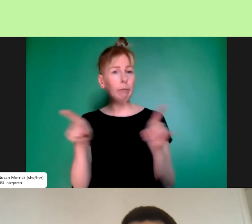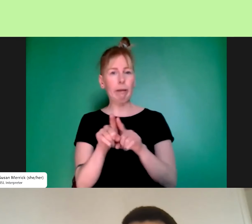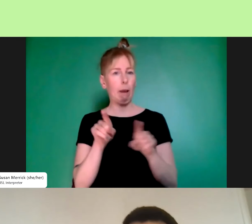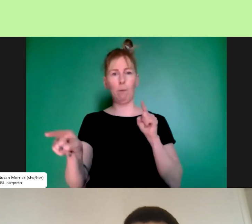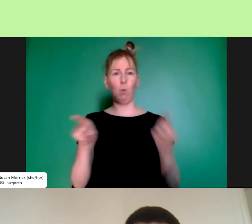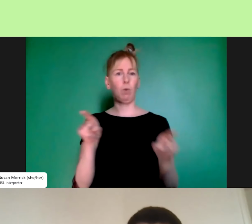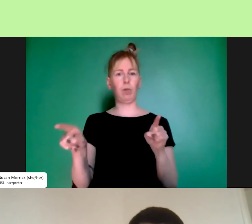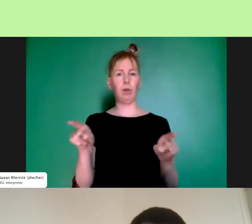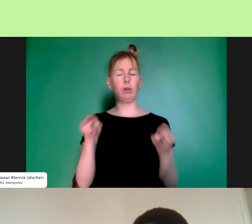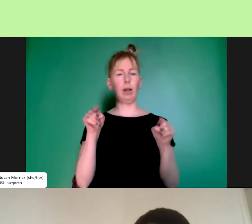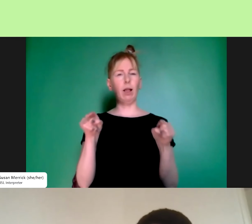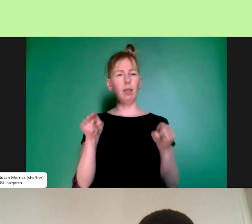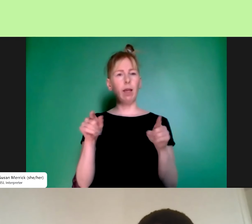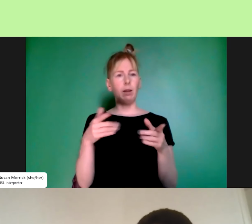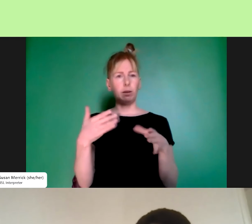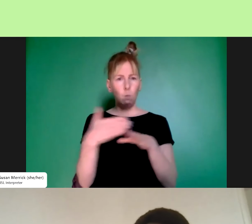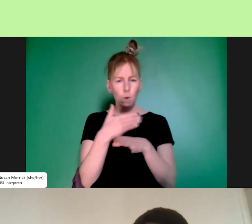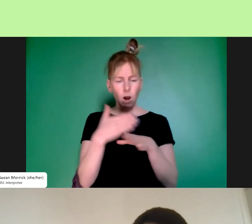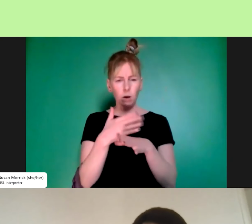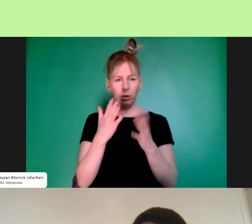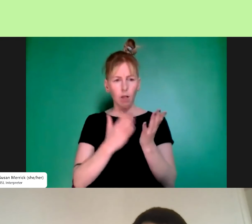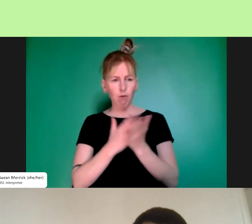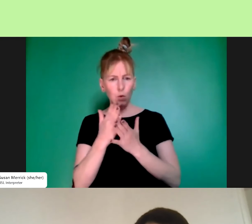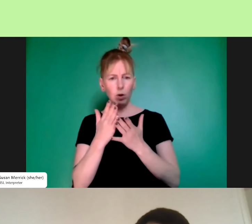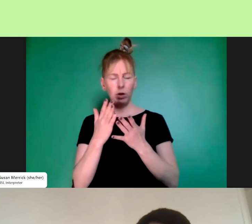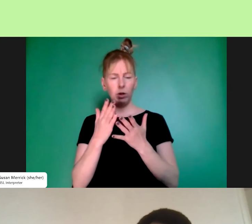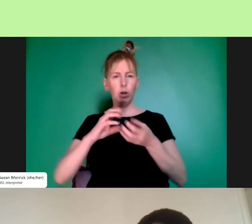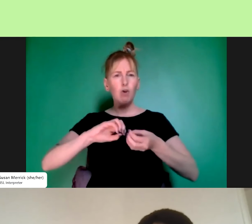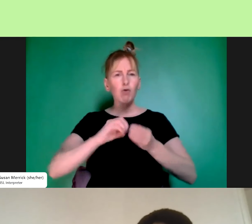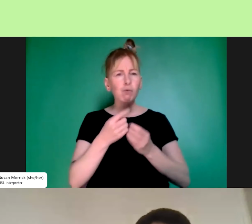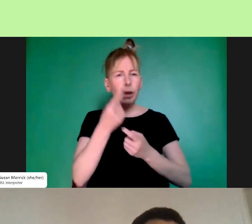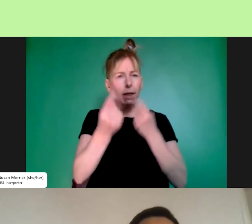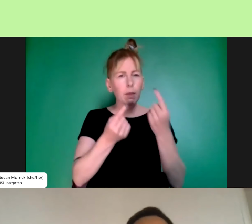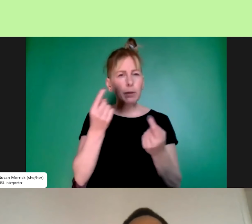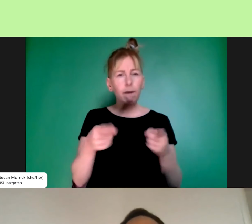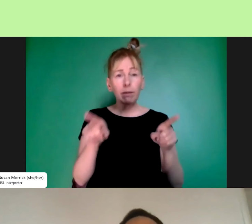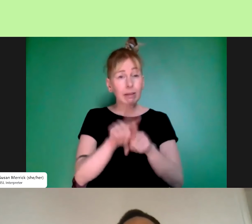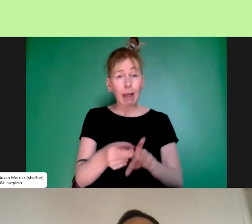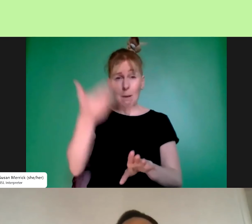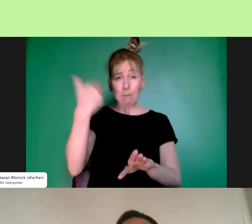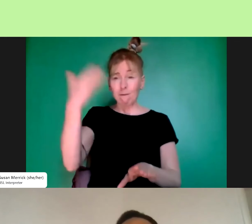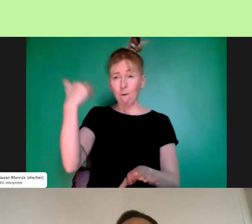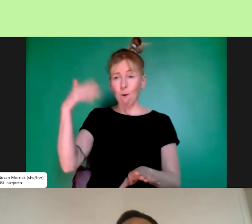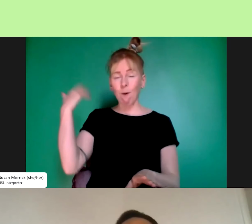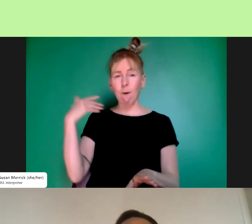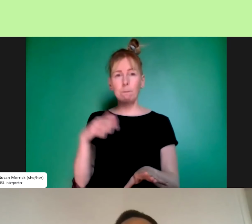of recreating themselves within an image that is familiar that seems accessible to a